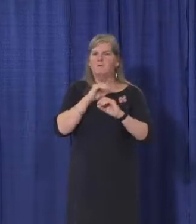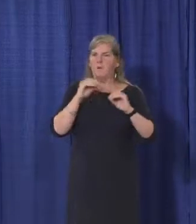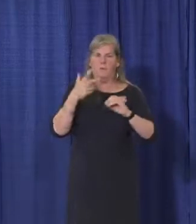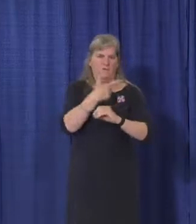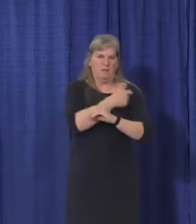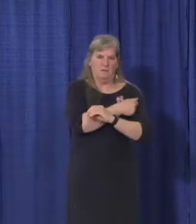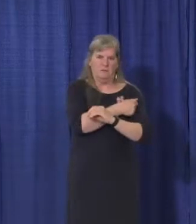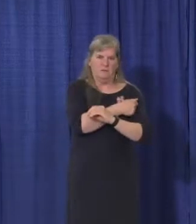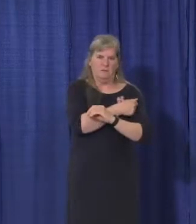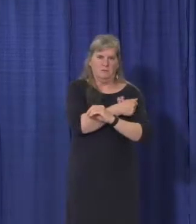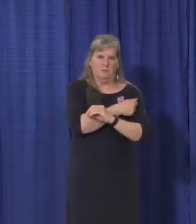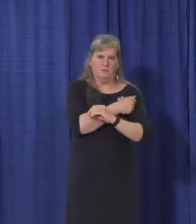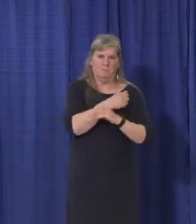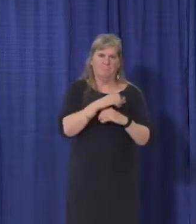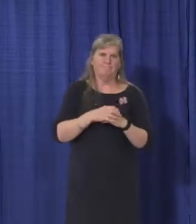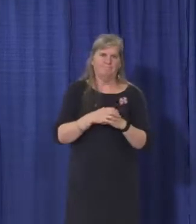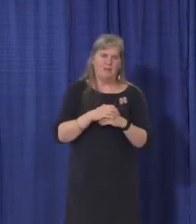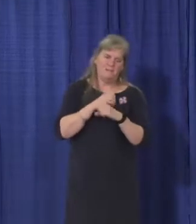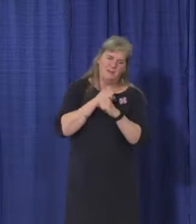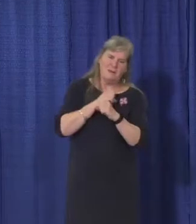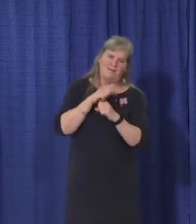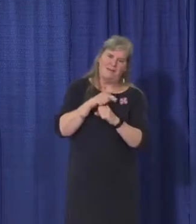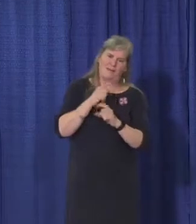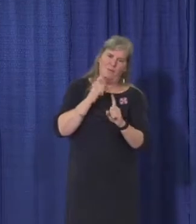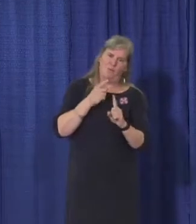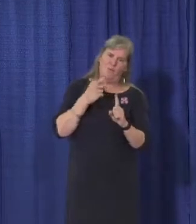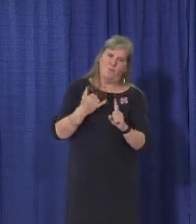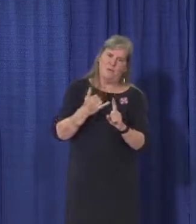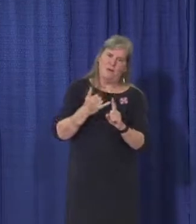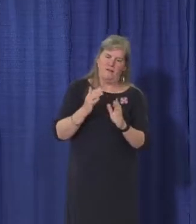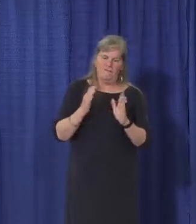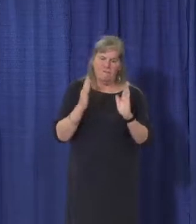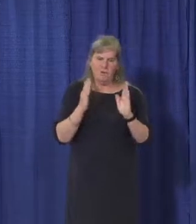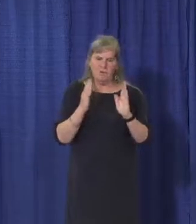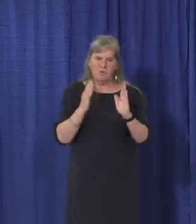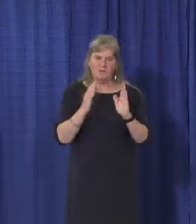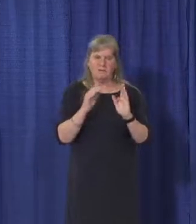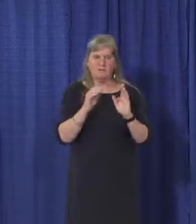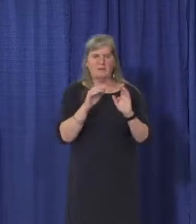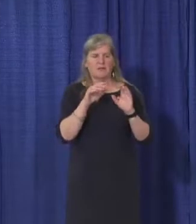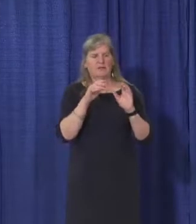are unvaccinated and the whole focus is on locking down this